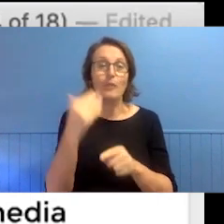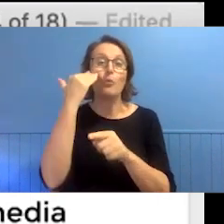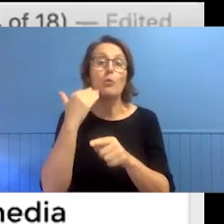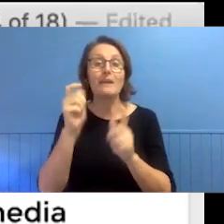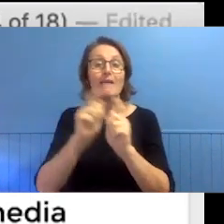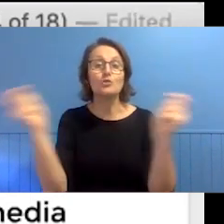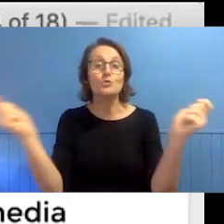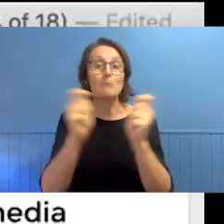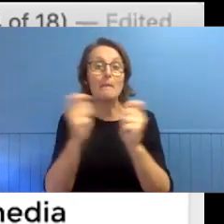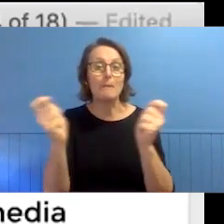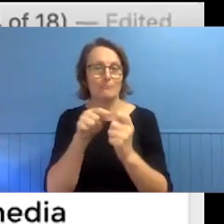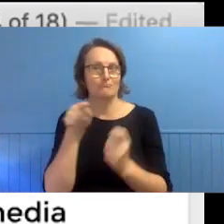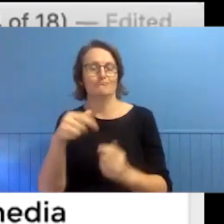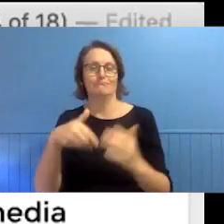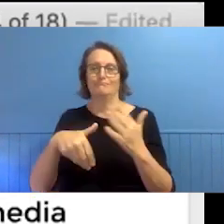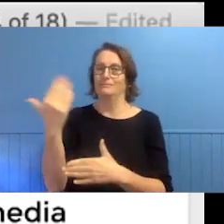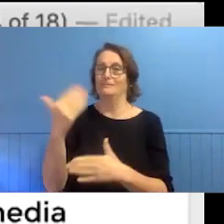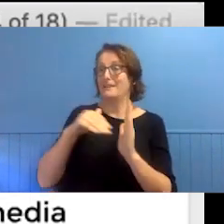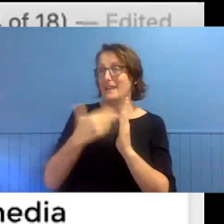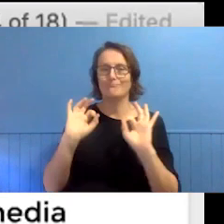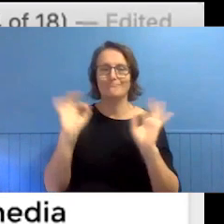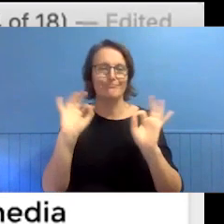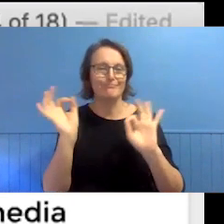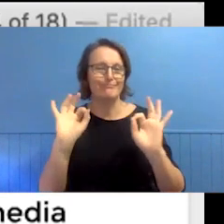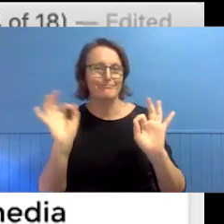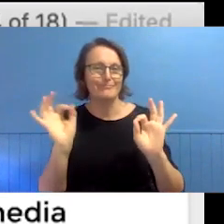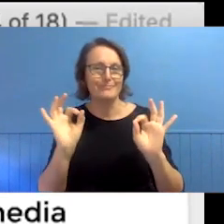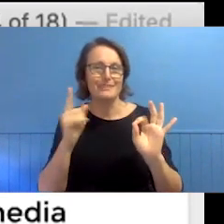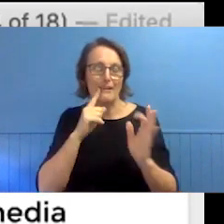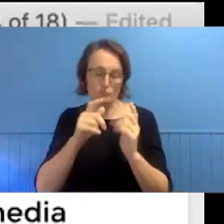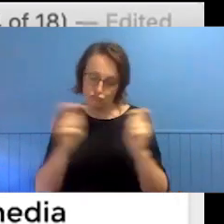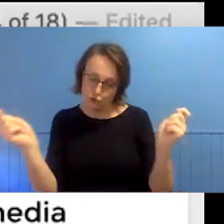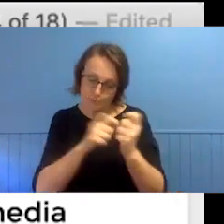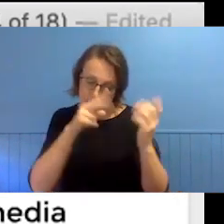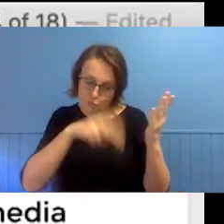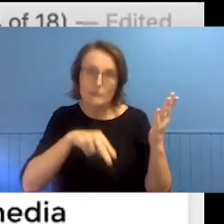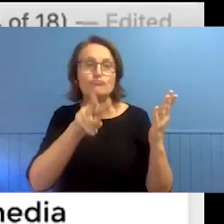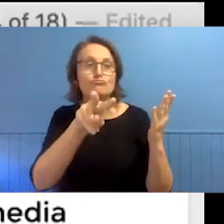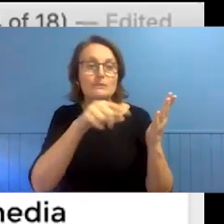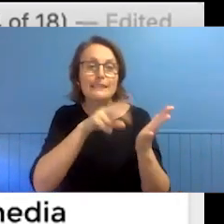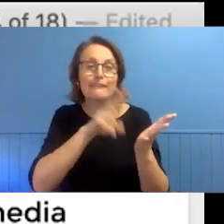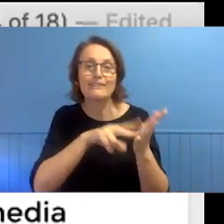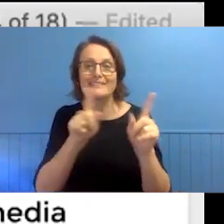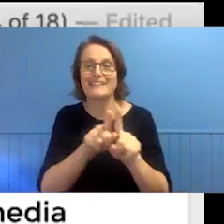is multitasking there. So, basically mobile is probably one of the